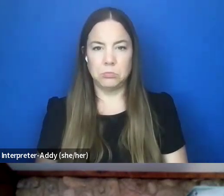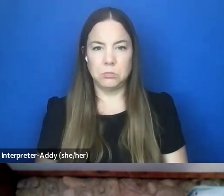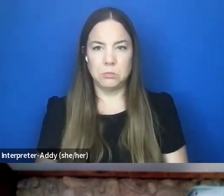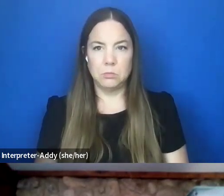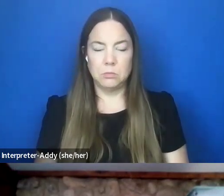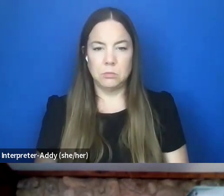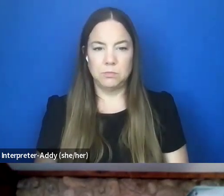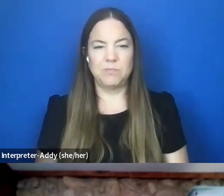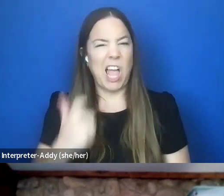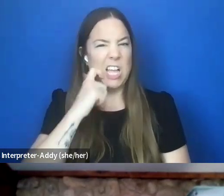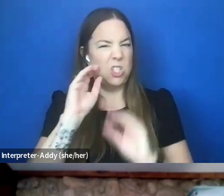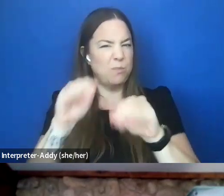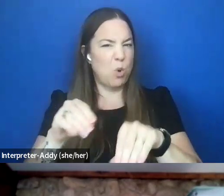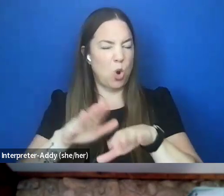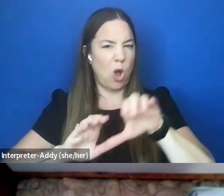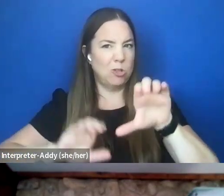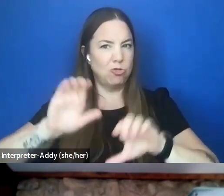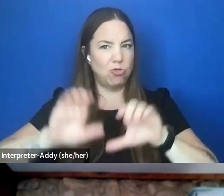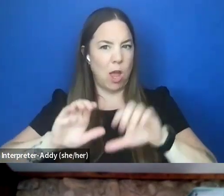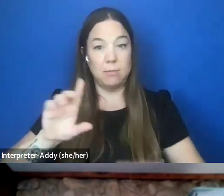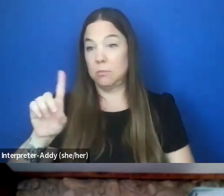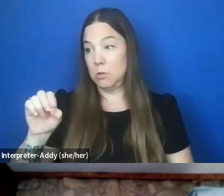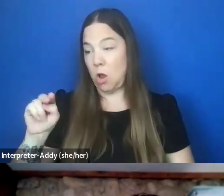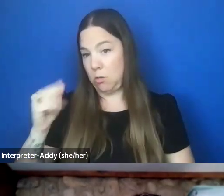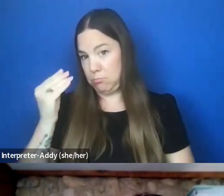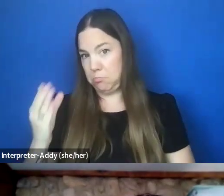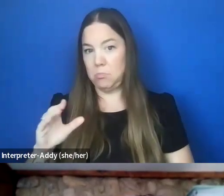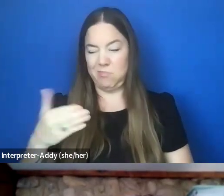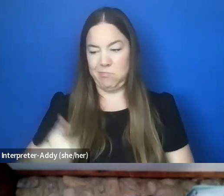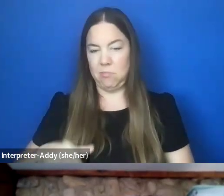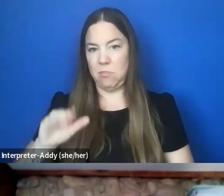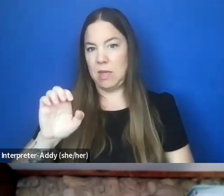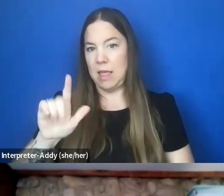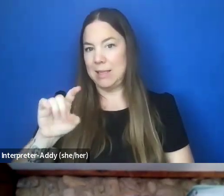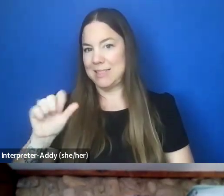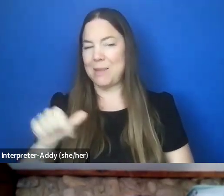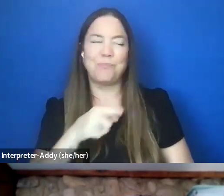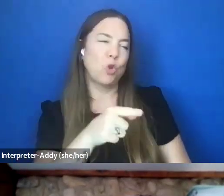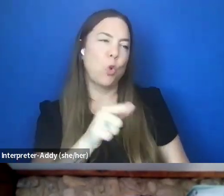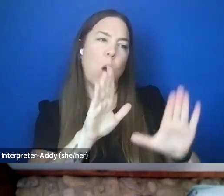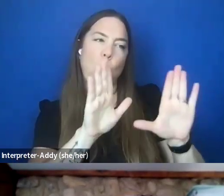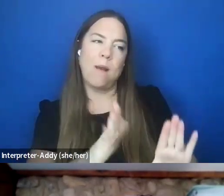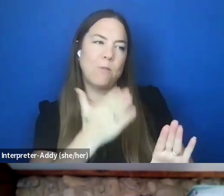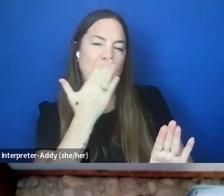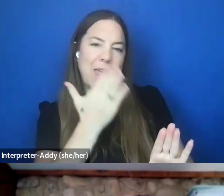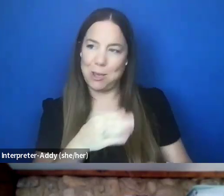Elissa w/ APRIL: I dropped it in the chat. Don, this is Alyssa. Don Dew: You're so wonderful. Thank you. Elissa w/ APRIL: You know. Thank you. Thank you.